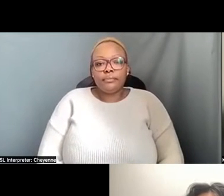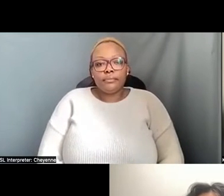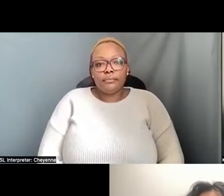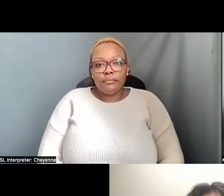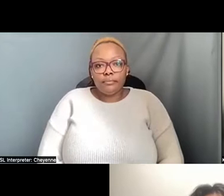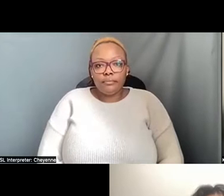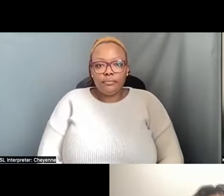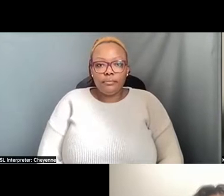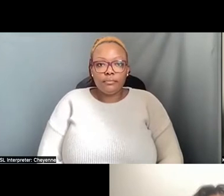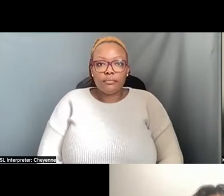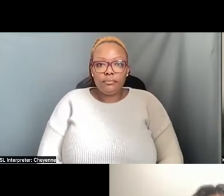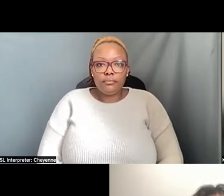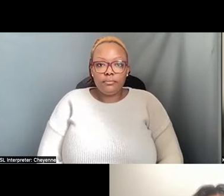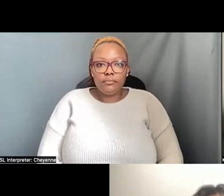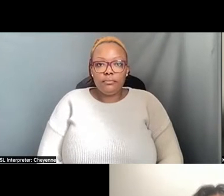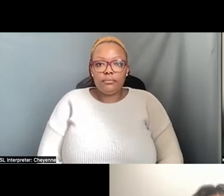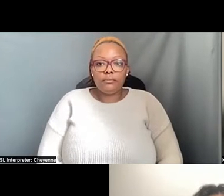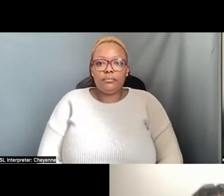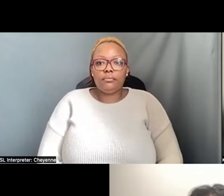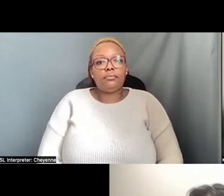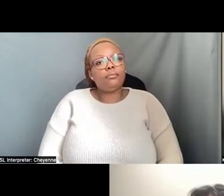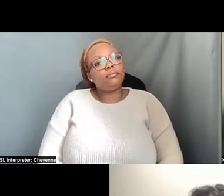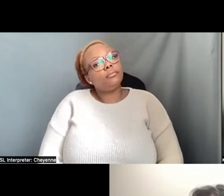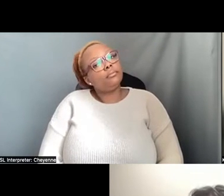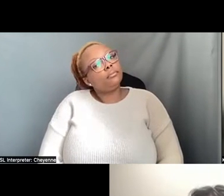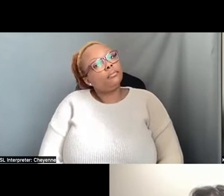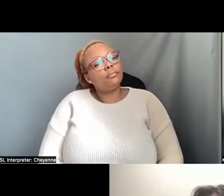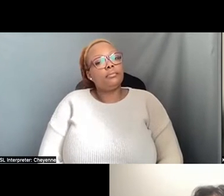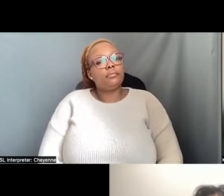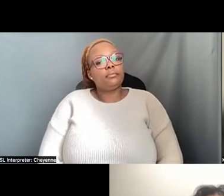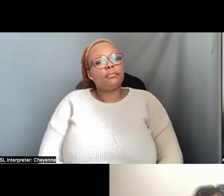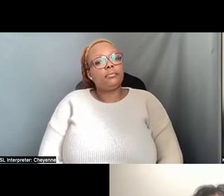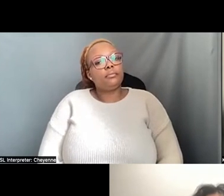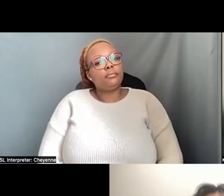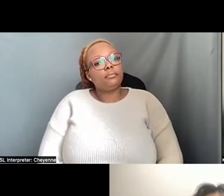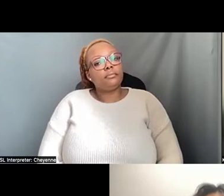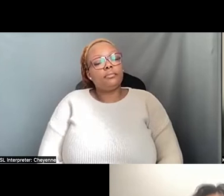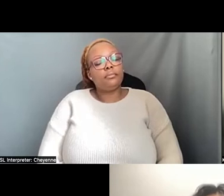One other question that just encouraging anyone to jump in, if they have an answer.